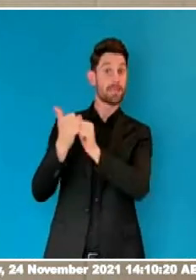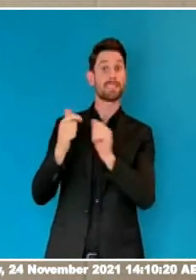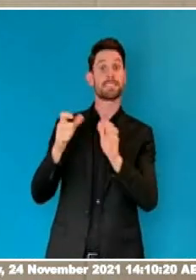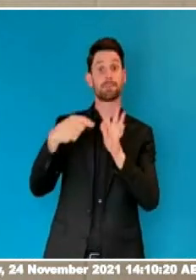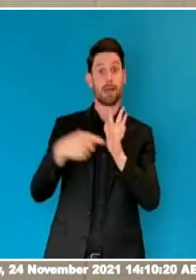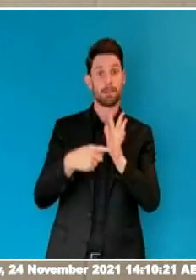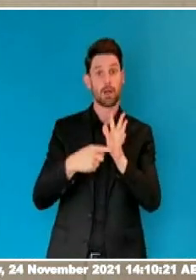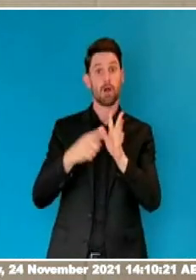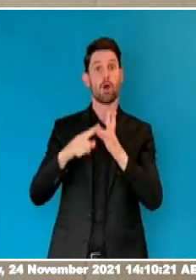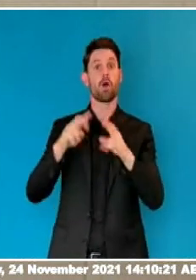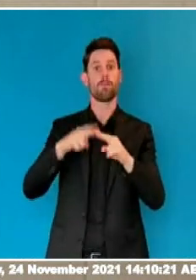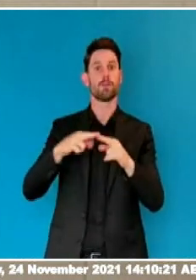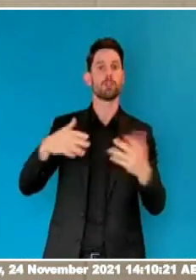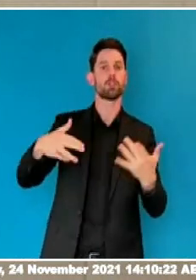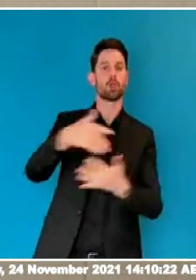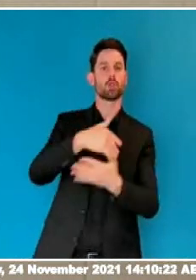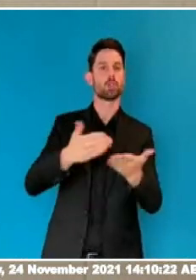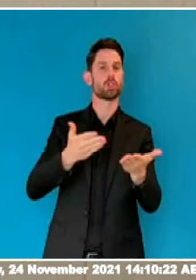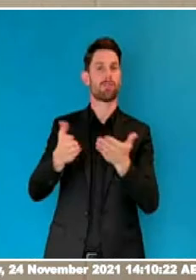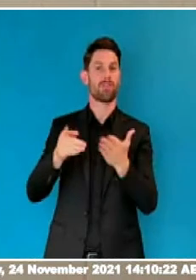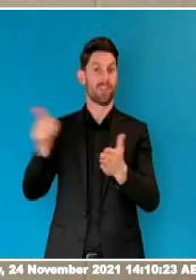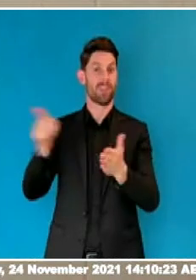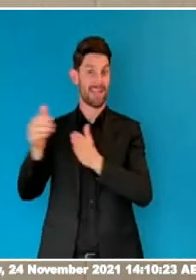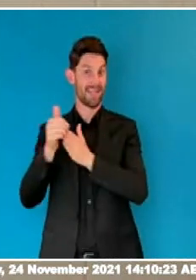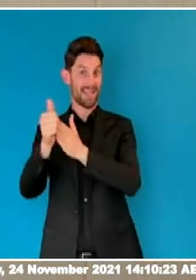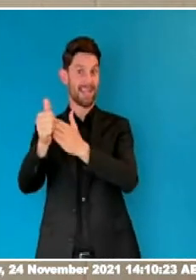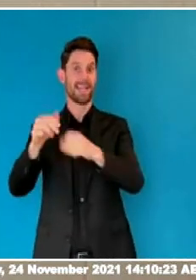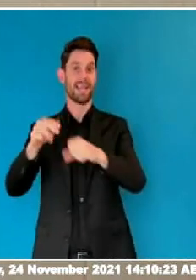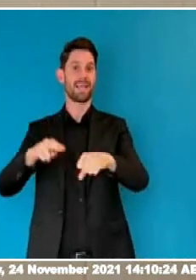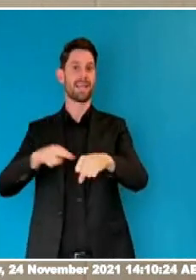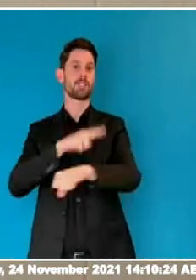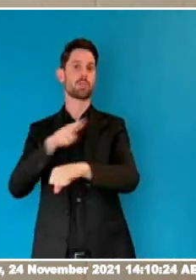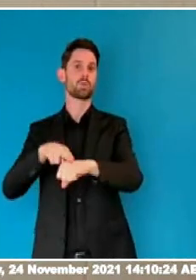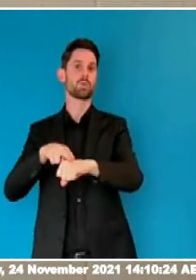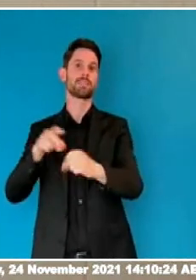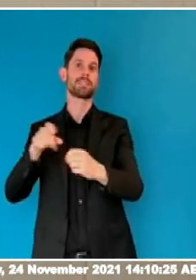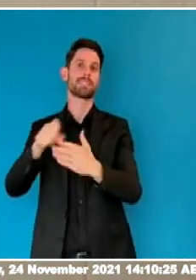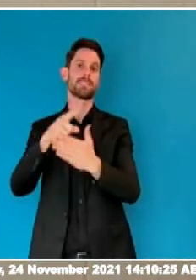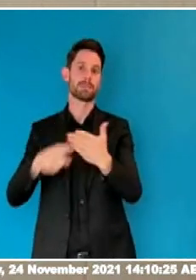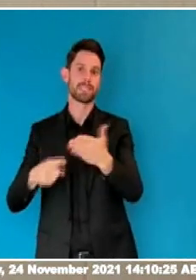have the lead around the National Disability Employment Strategy, and we have offered to